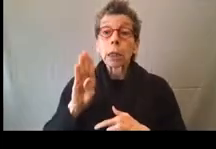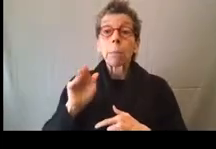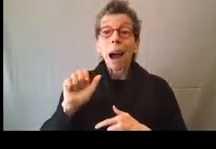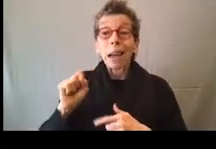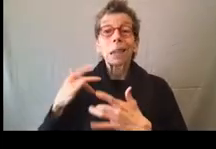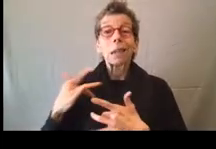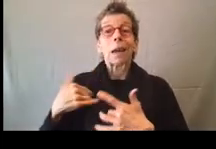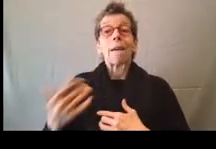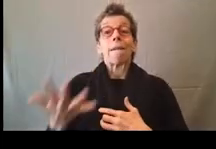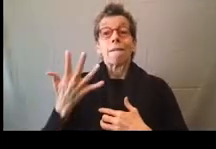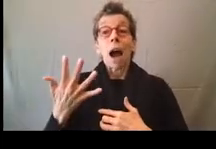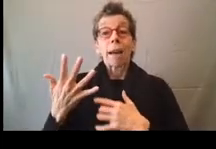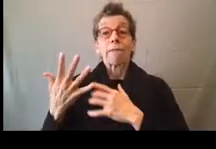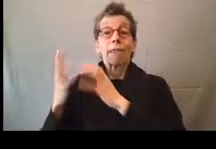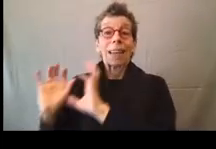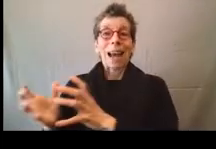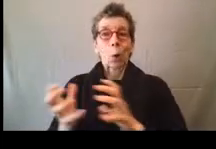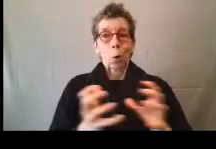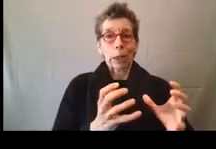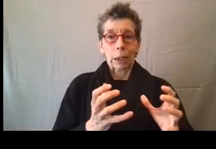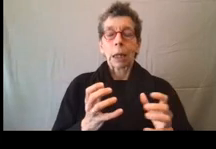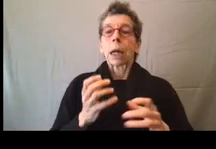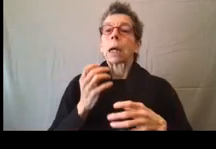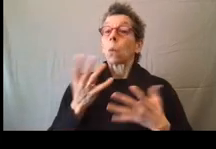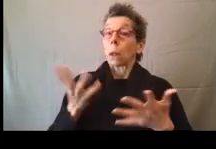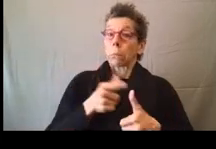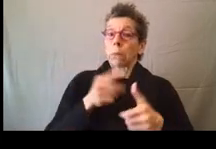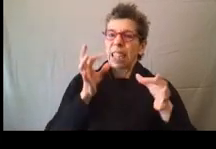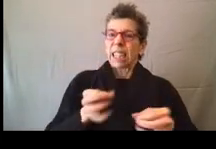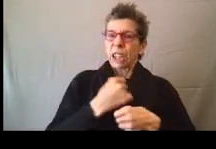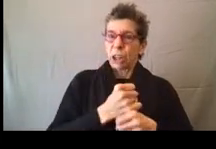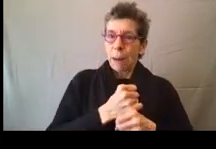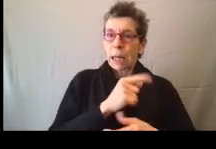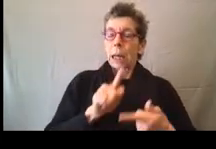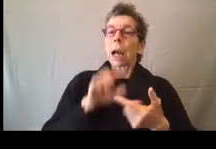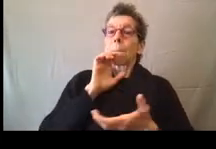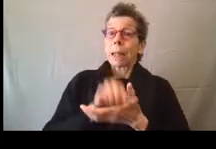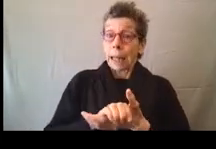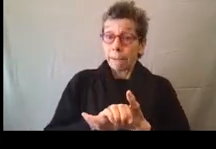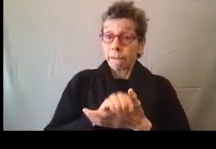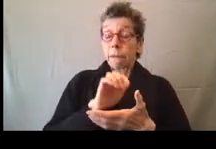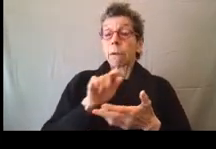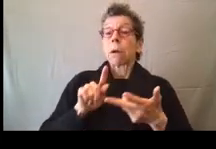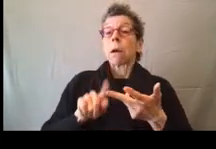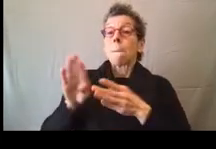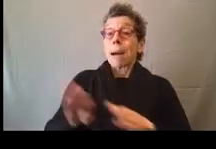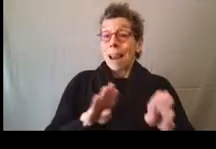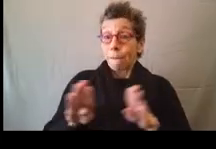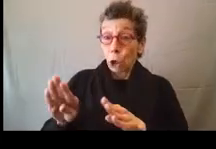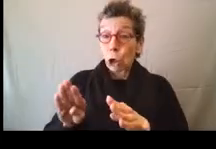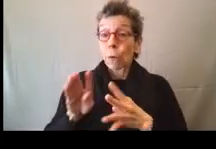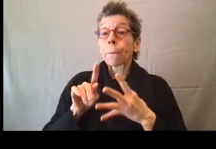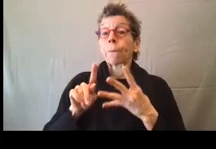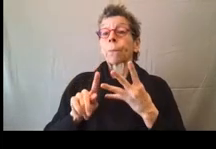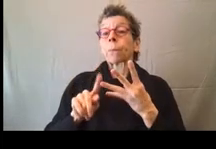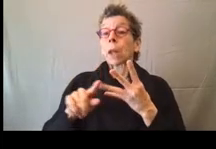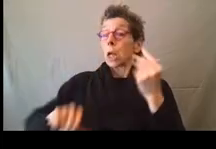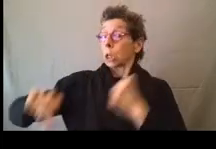categories, which are: Decision making bias, belief bias, behavioral bias, social bias,